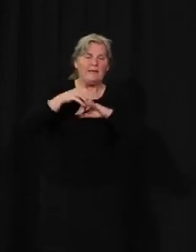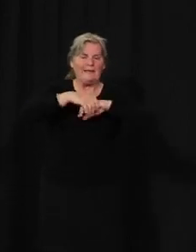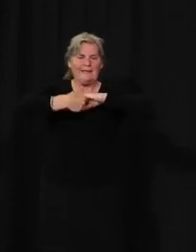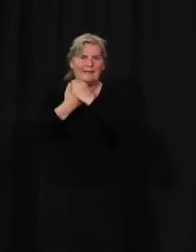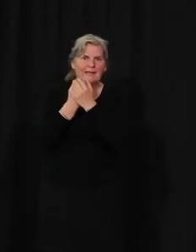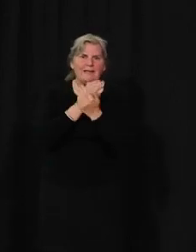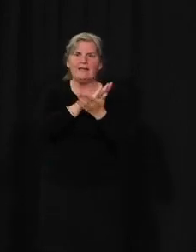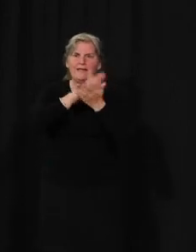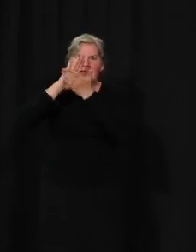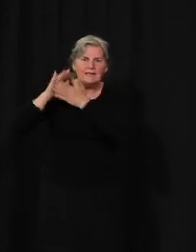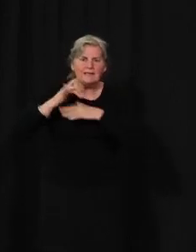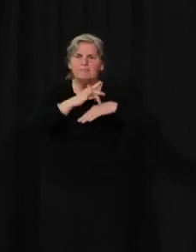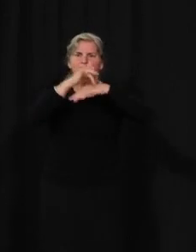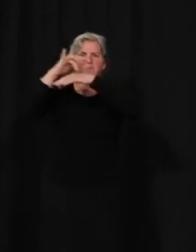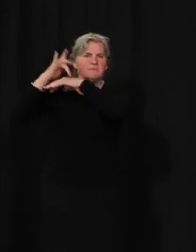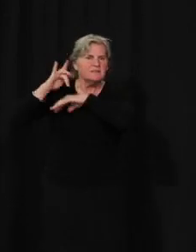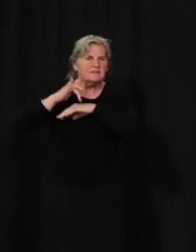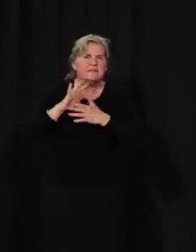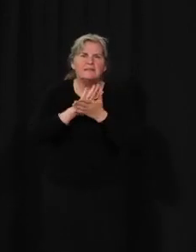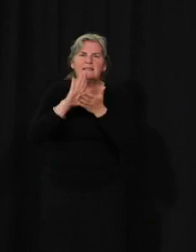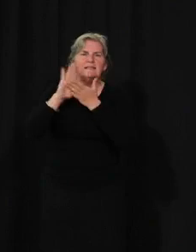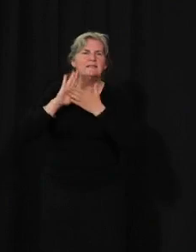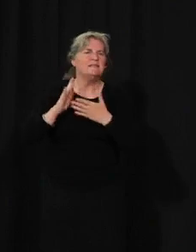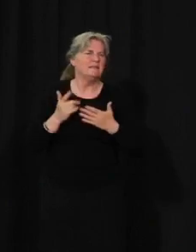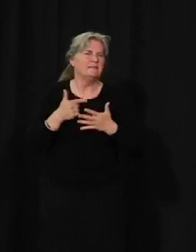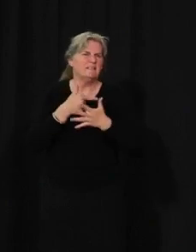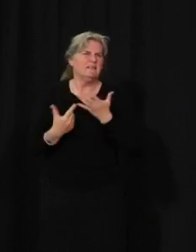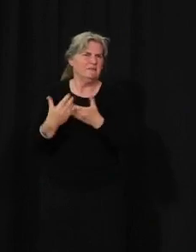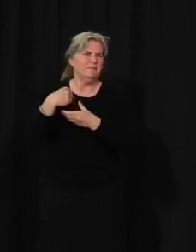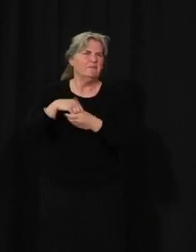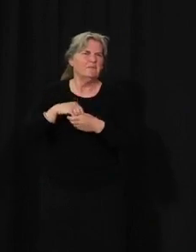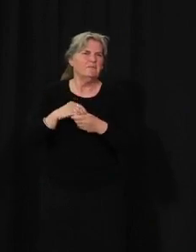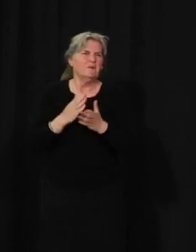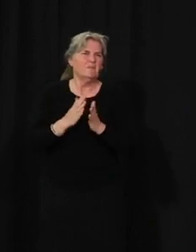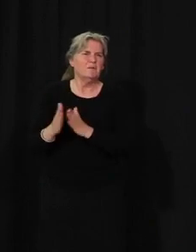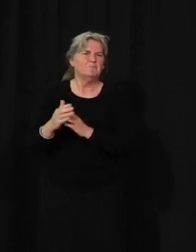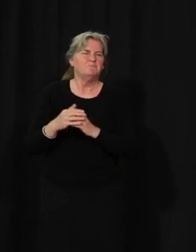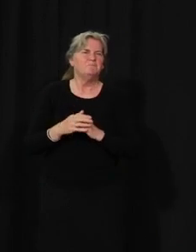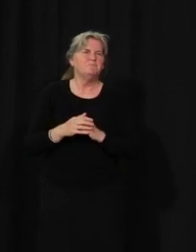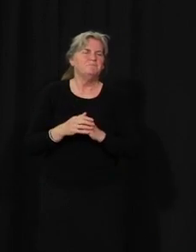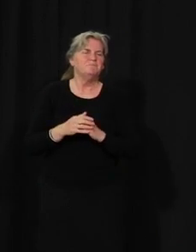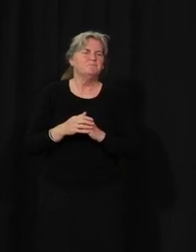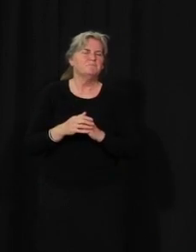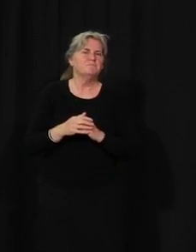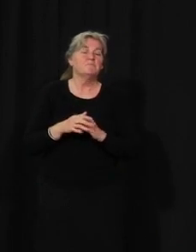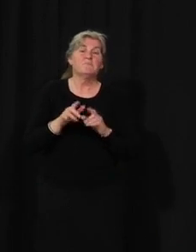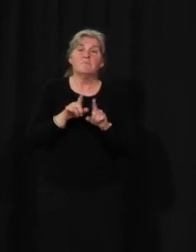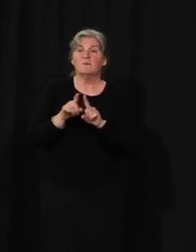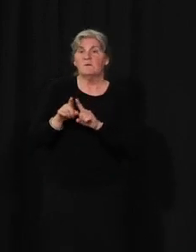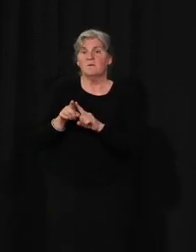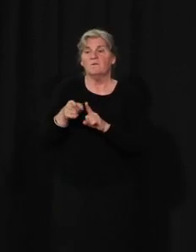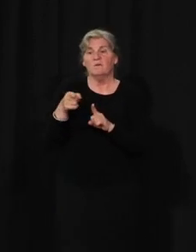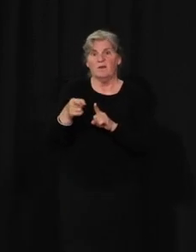sanitation and cleaning requirements. As I say, they will be subject o